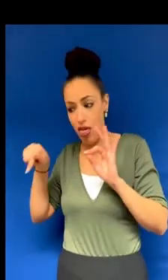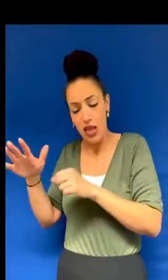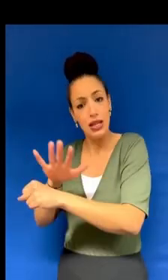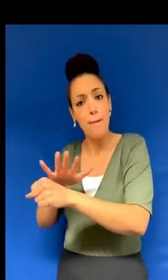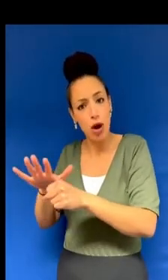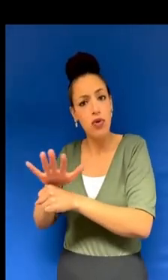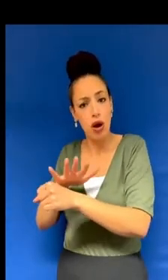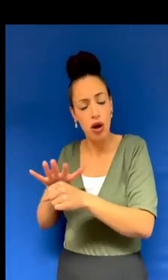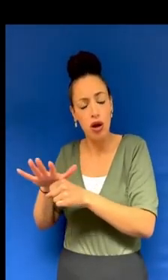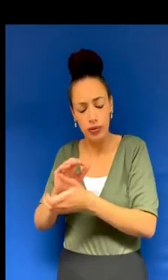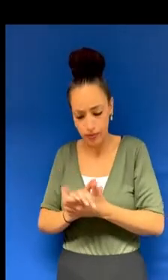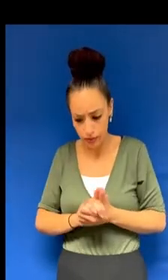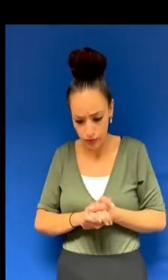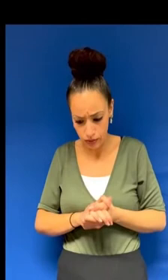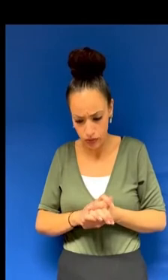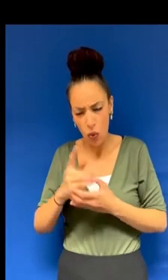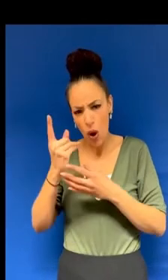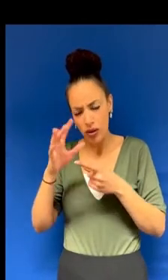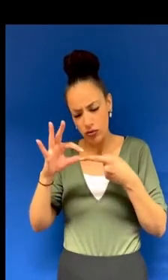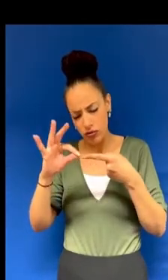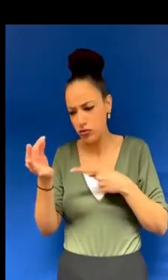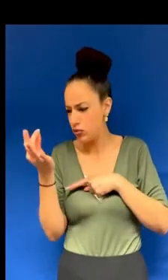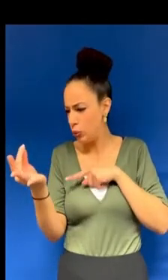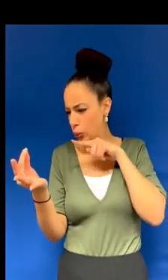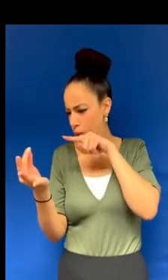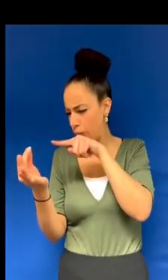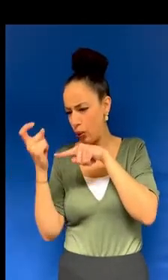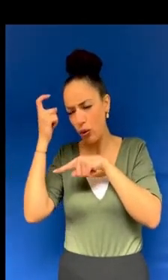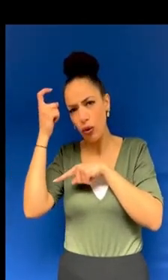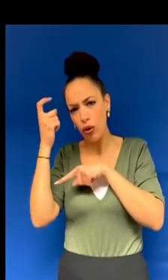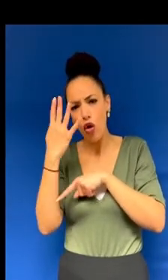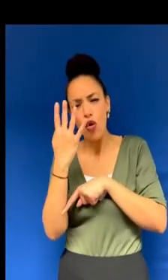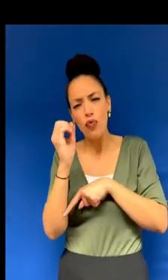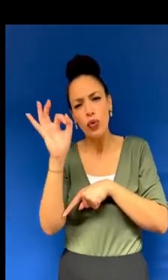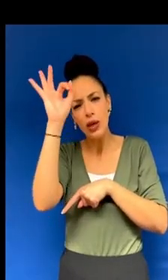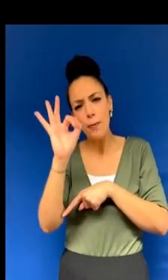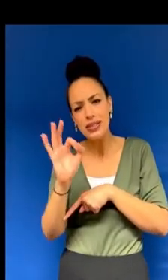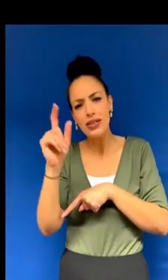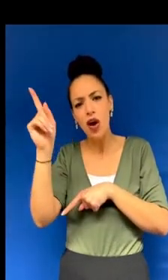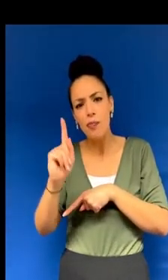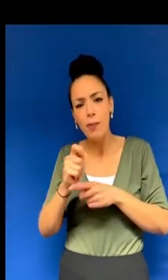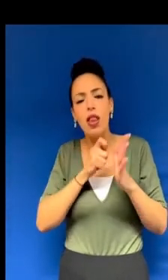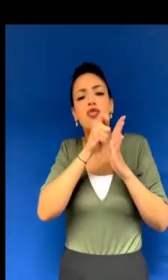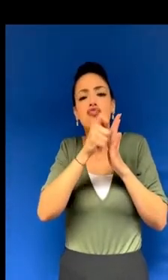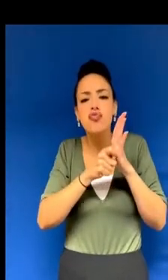of the union, because of how messed up the housing crisis is, specifically in this borough. And